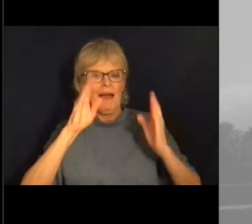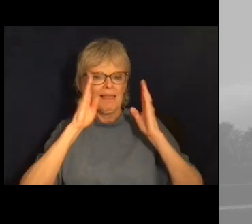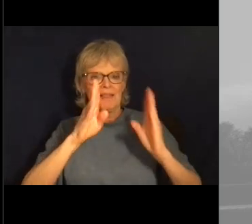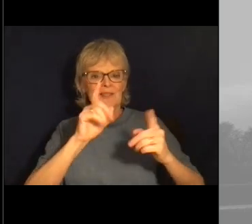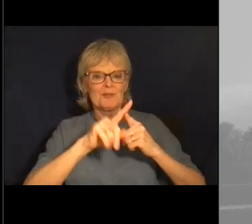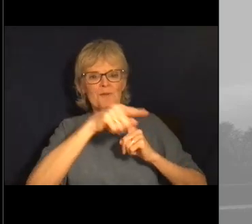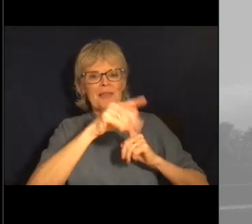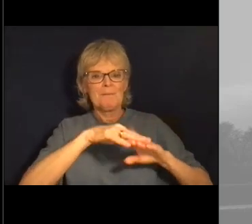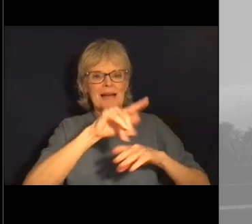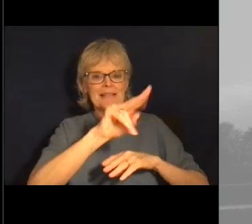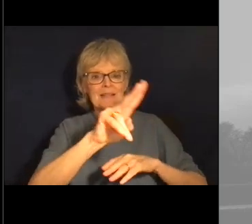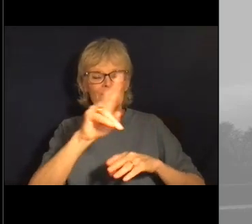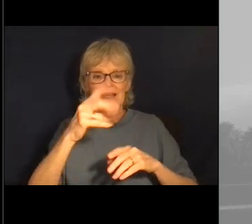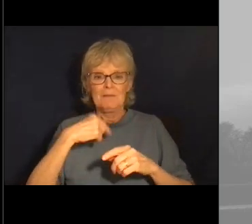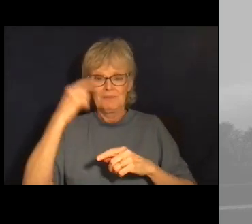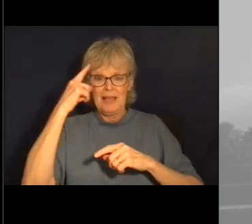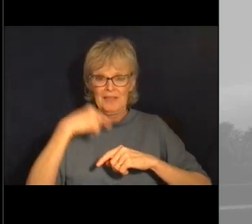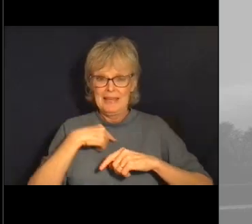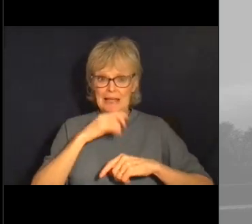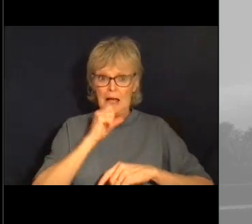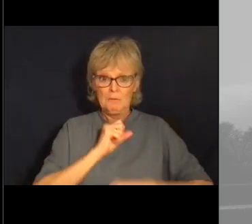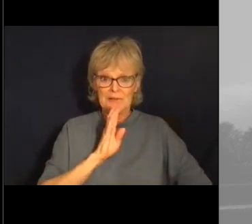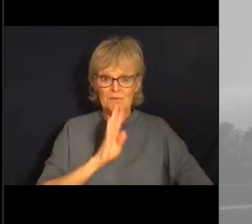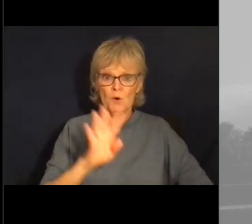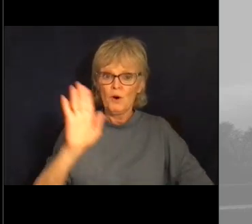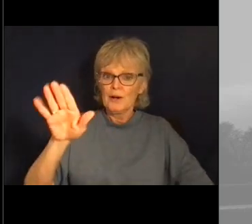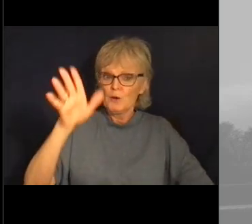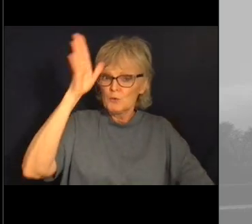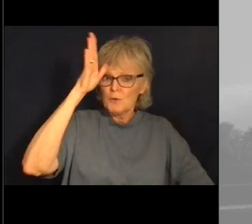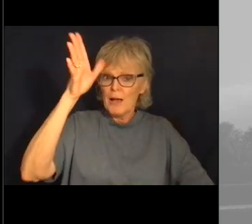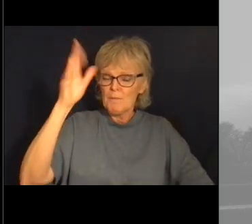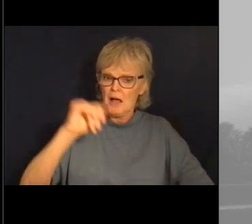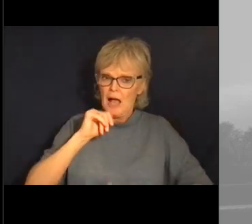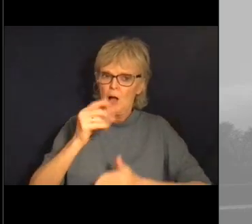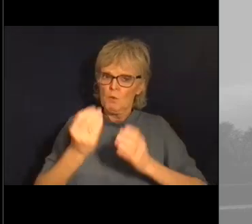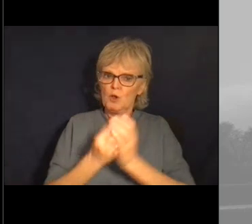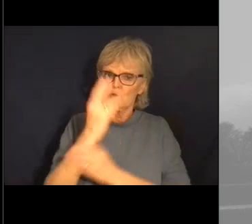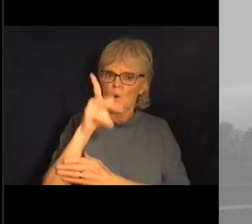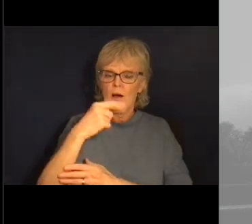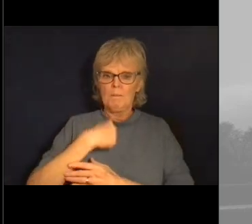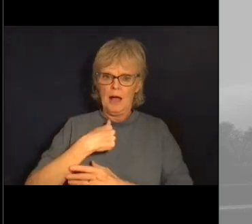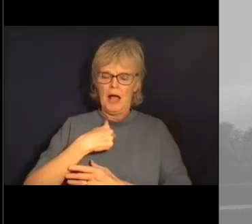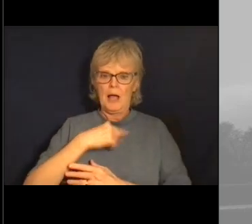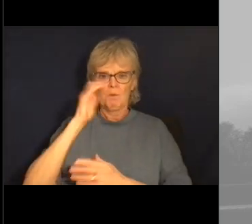And I stood up and I think I was like four years old and I was like, "Grandpa, I'm going to grow up someday. And I'm going to be a weatherman and I'm going to be right all the time."